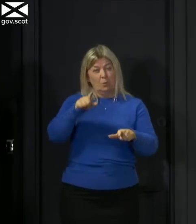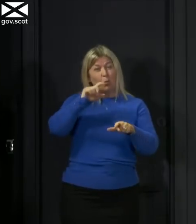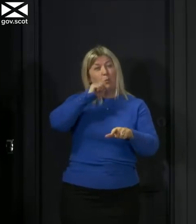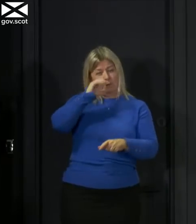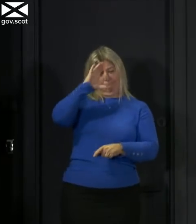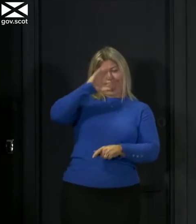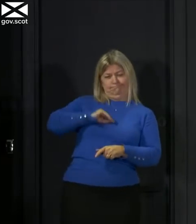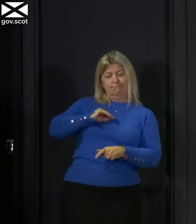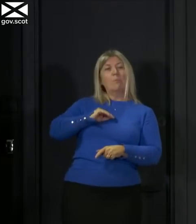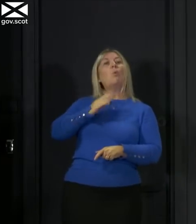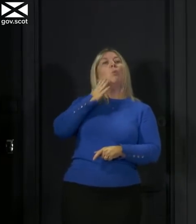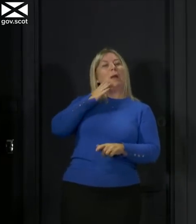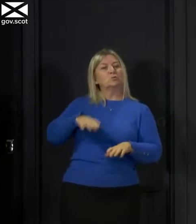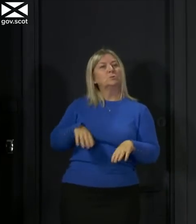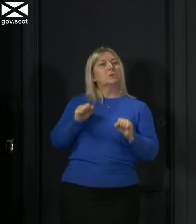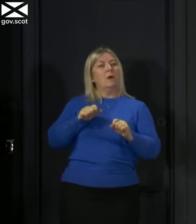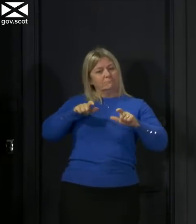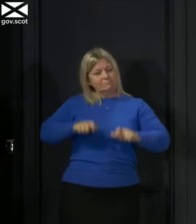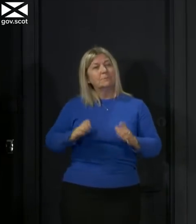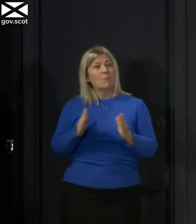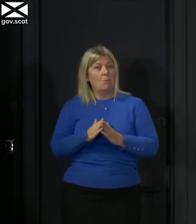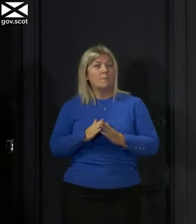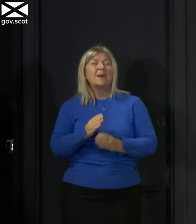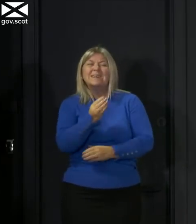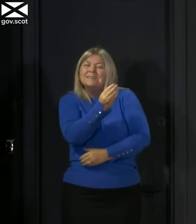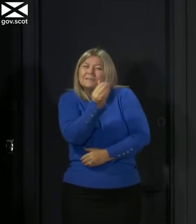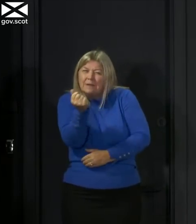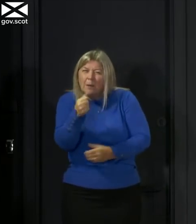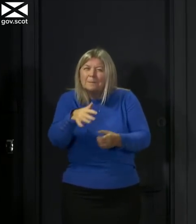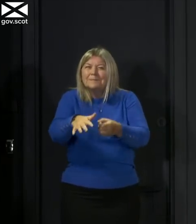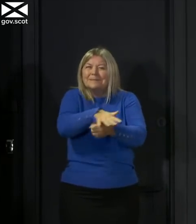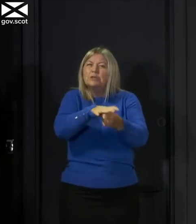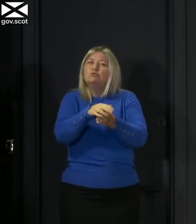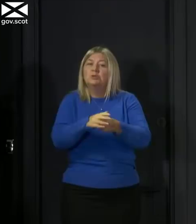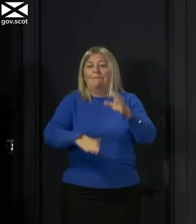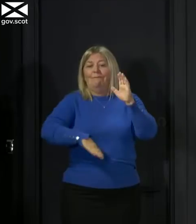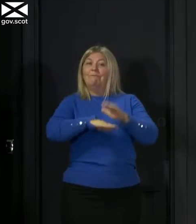In some cases, the whole household of a contact will also be asked to self-isolate.